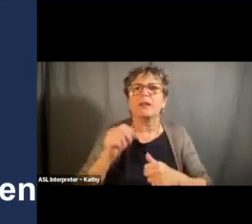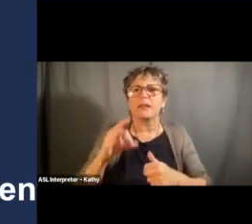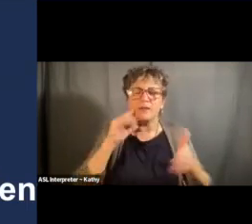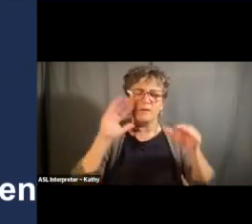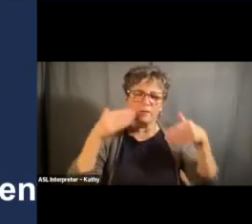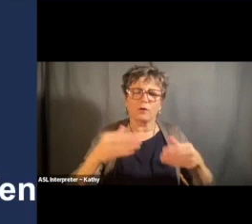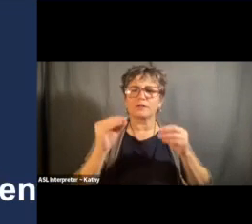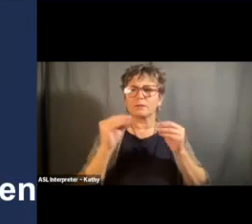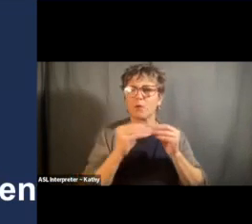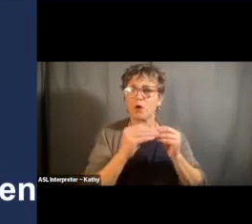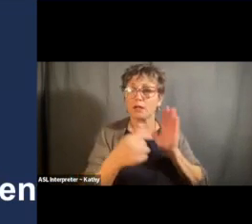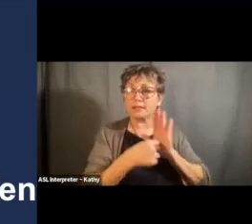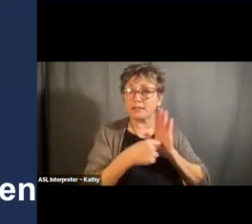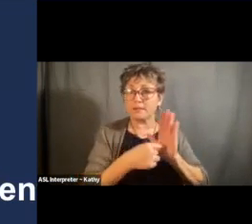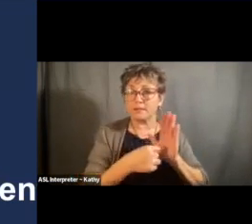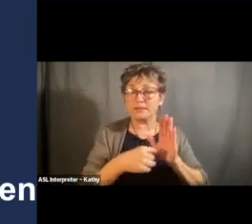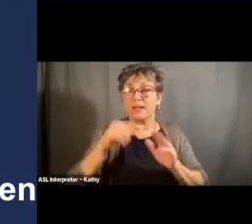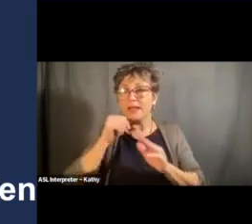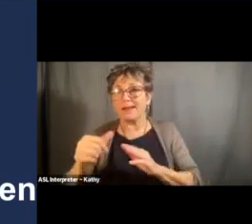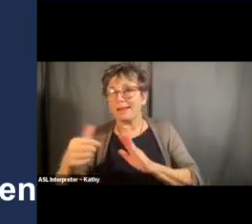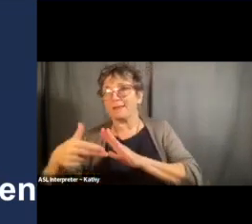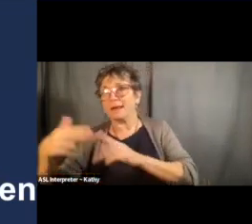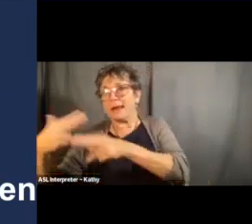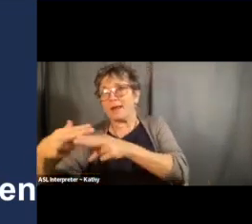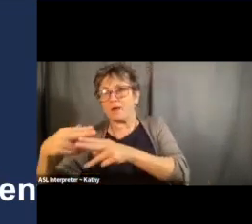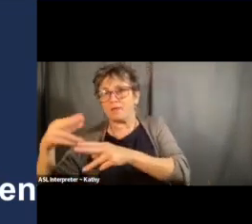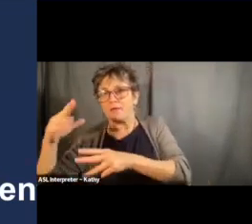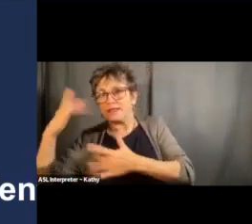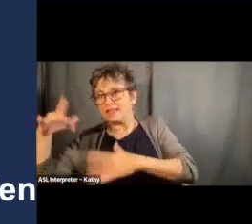As I said there will be more eyes on your data. Researchers from around the world